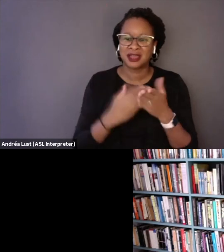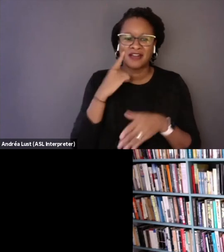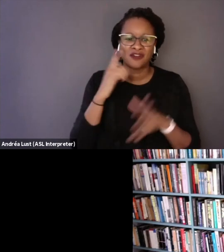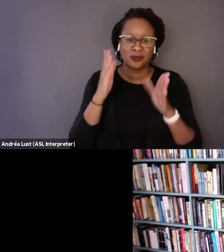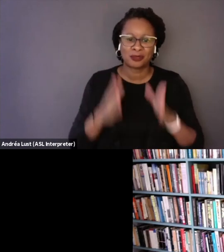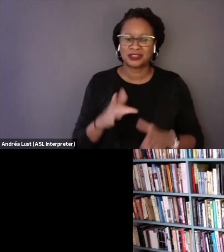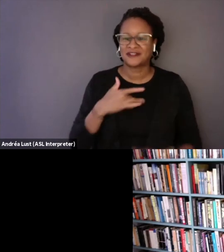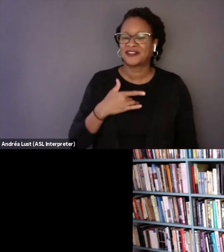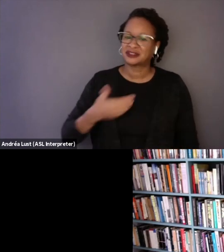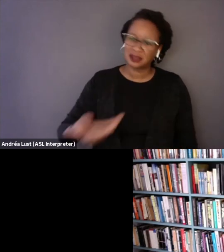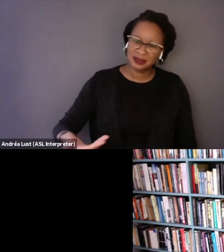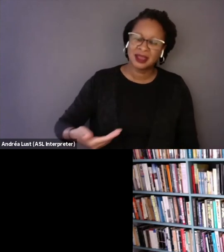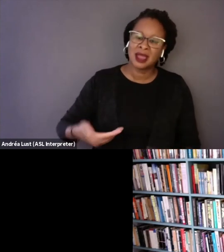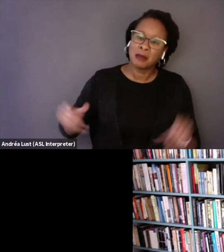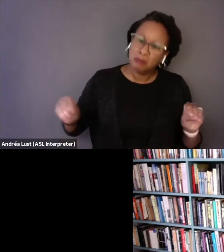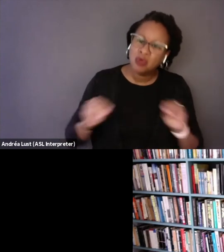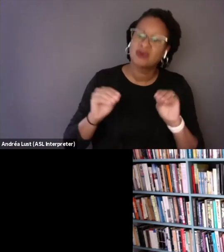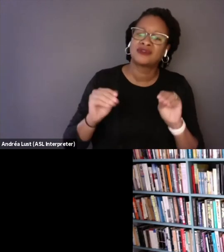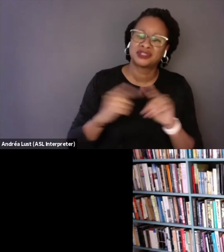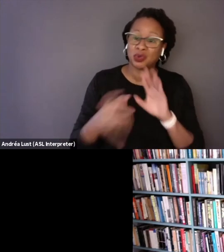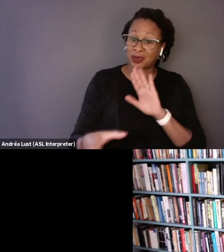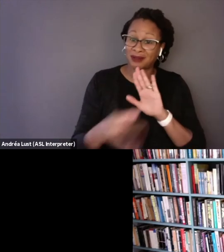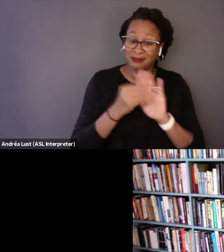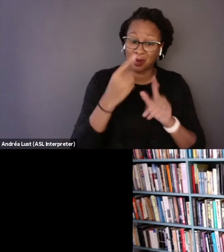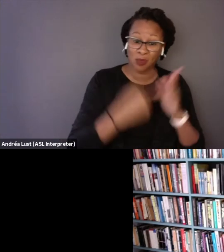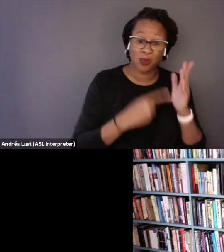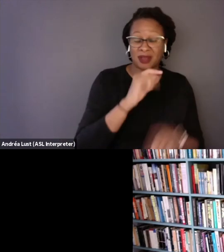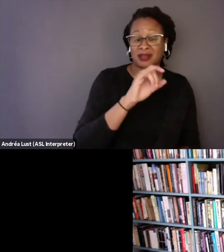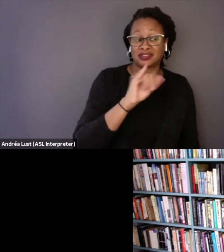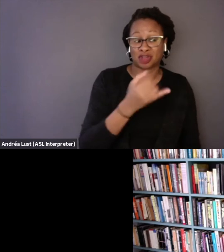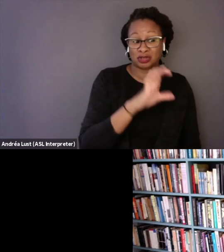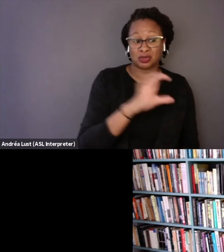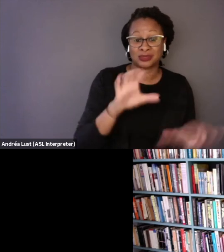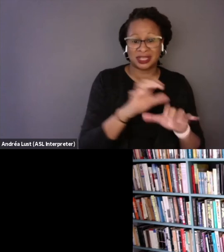to at least if not replicate what Cousteau was doing, contribute to that cause.